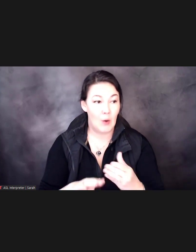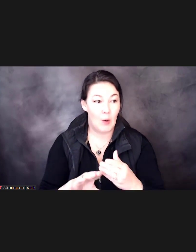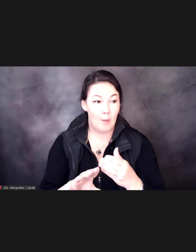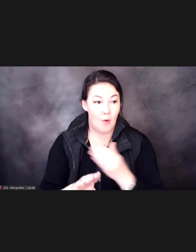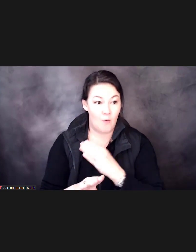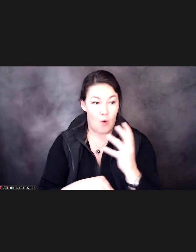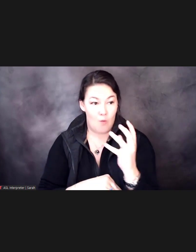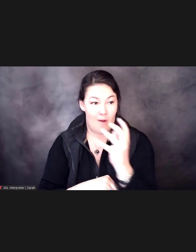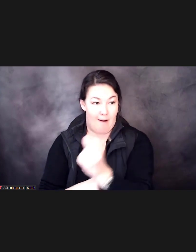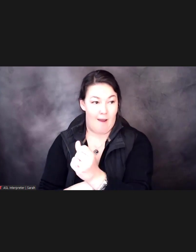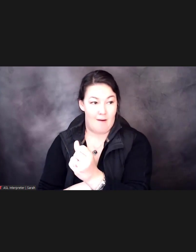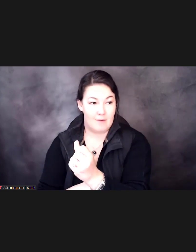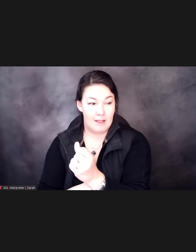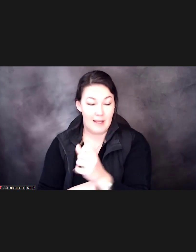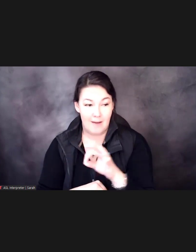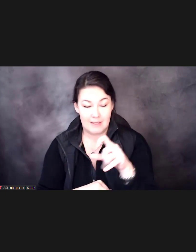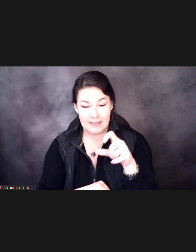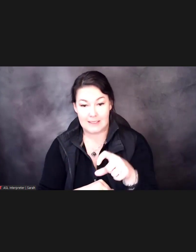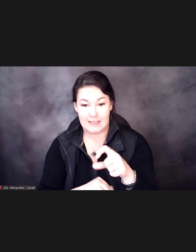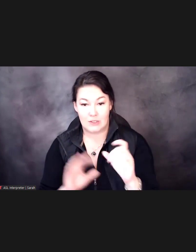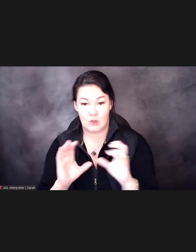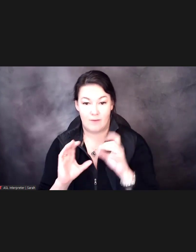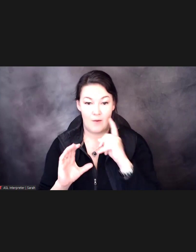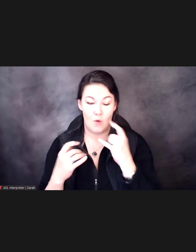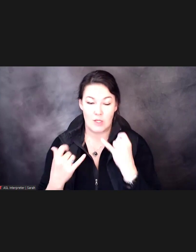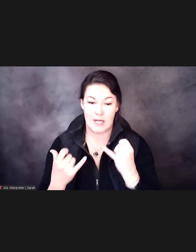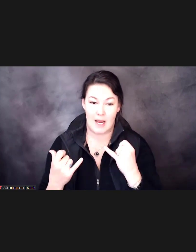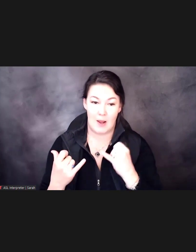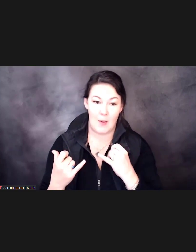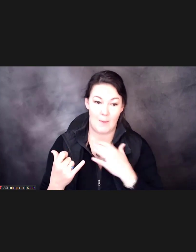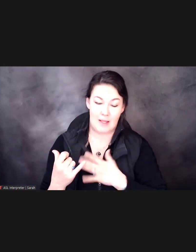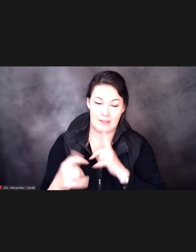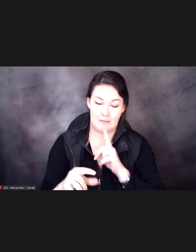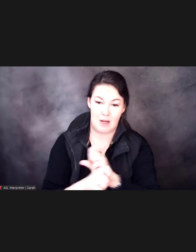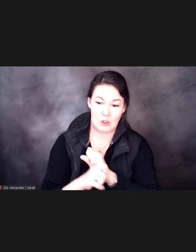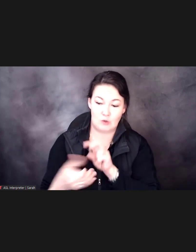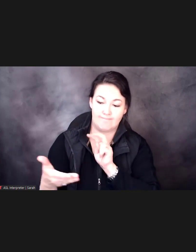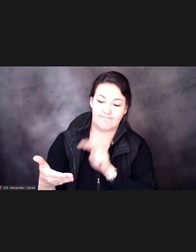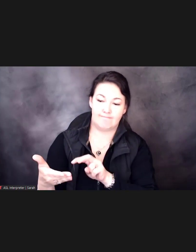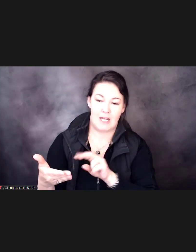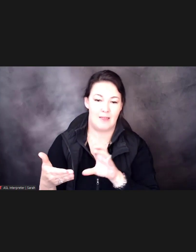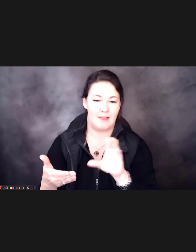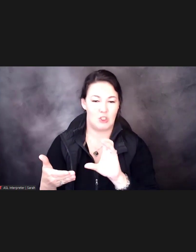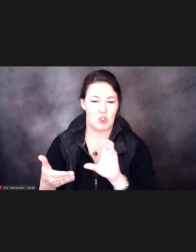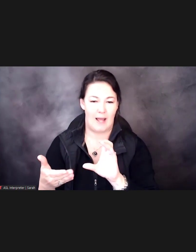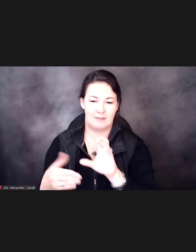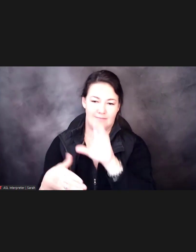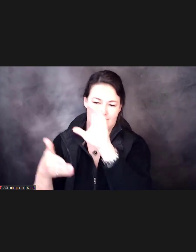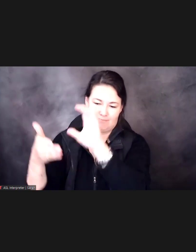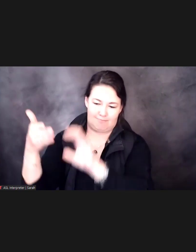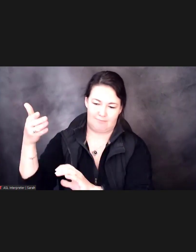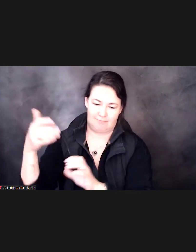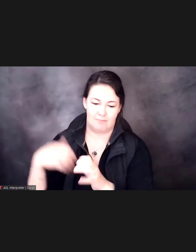So, before you run off, if you need a certificate for today, be sure to look in thetiality chat for that.